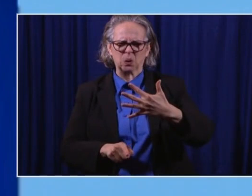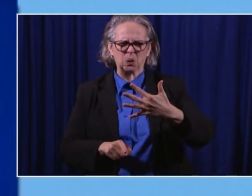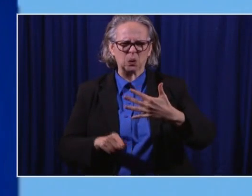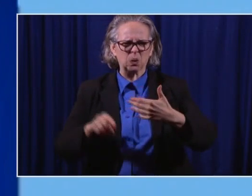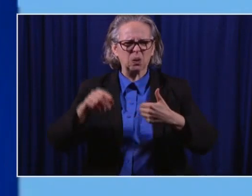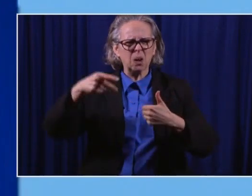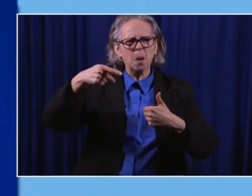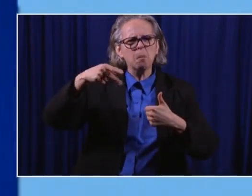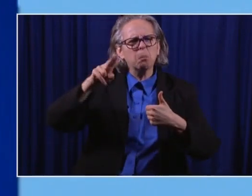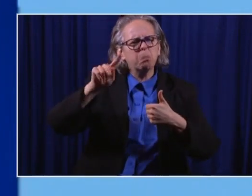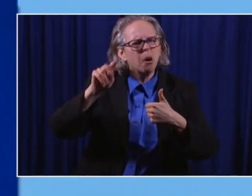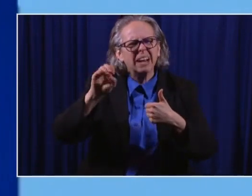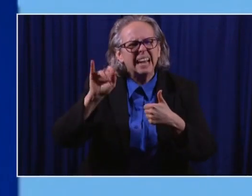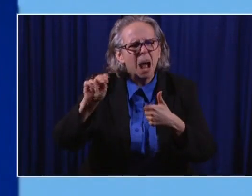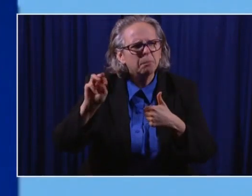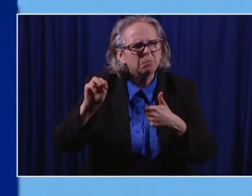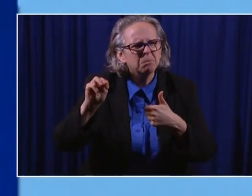IF YOU LOOK AT THE